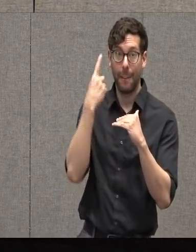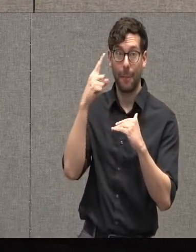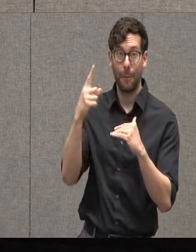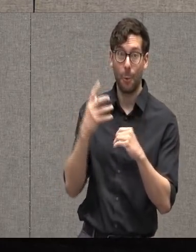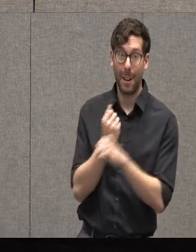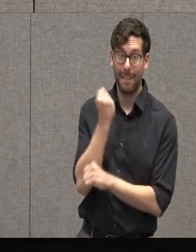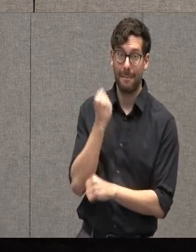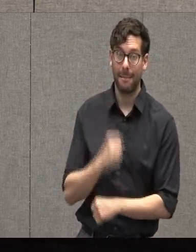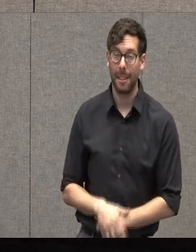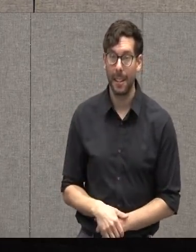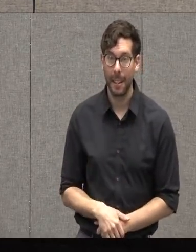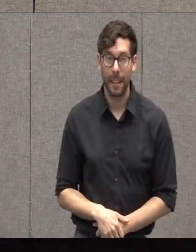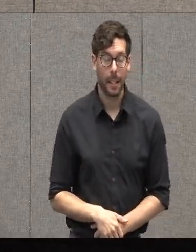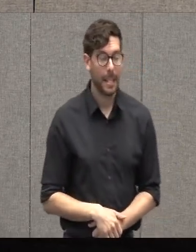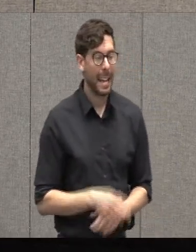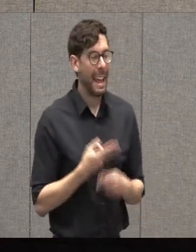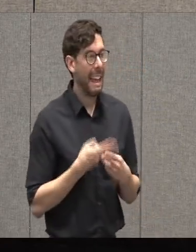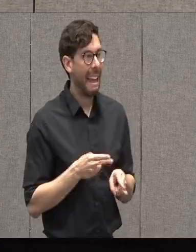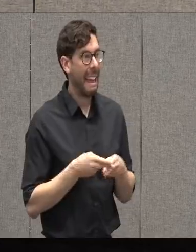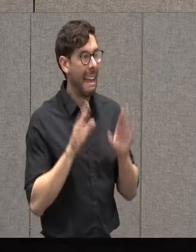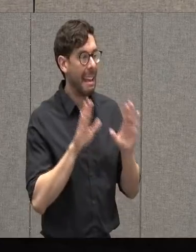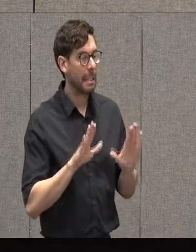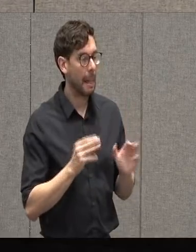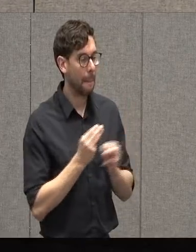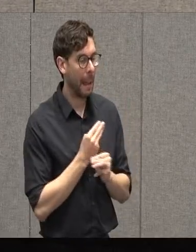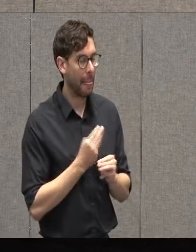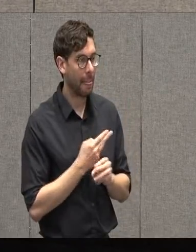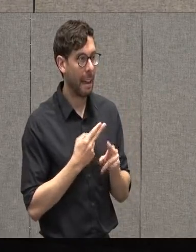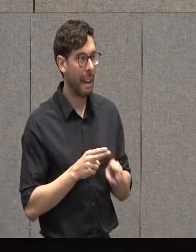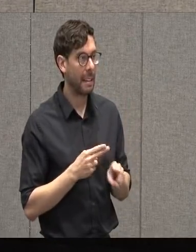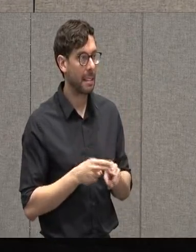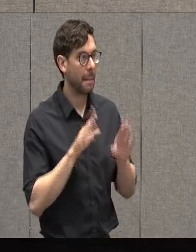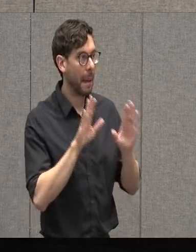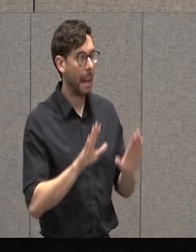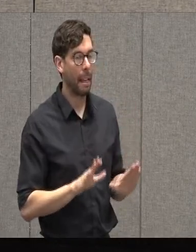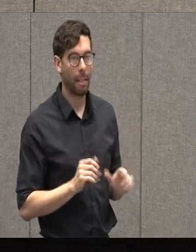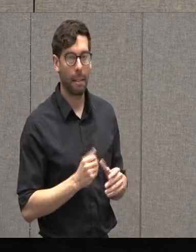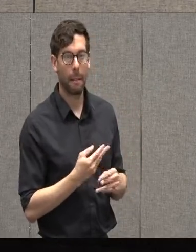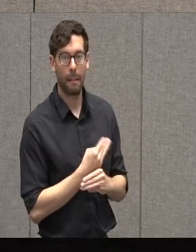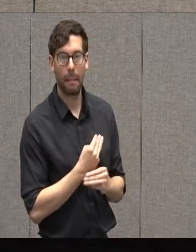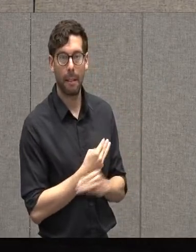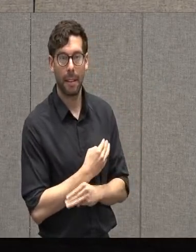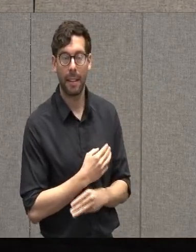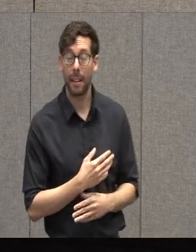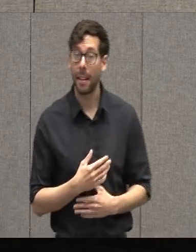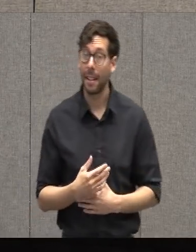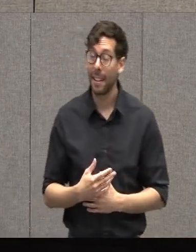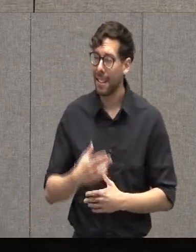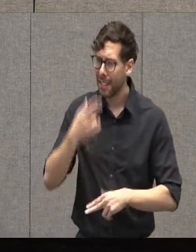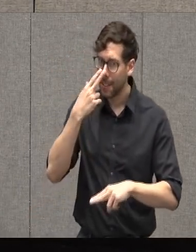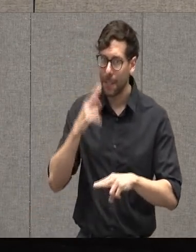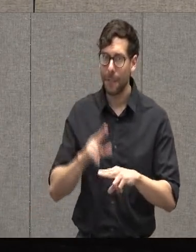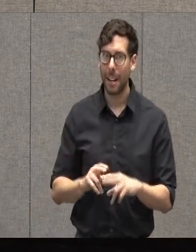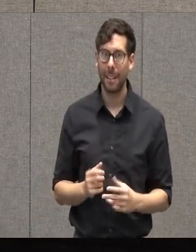Egg-cellent math, egg-cellent math. And this is so much fun. You could do it at home with your grownups,